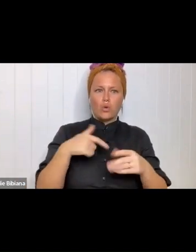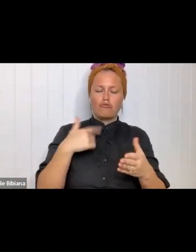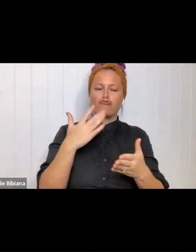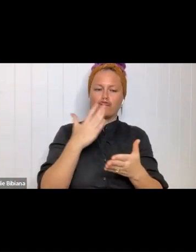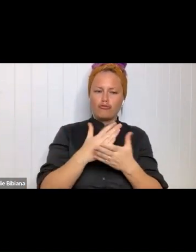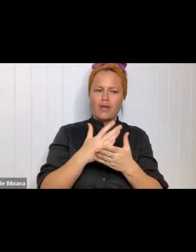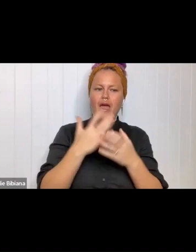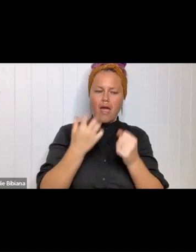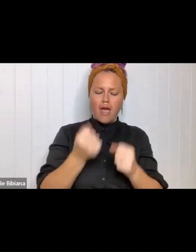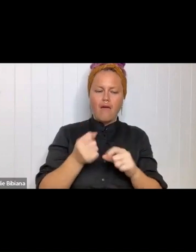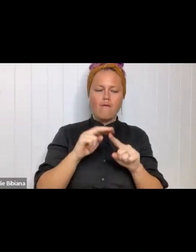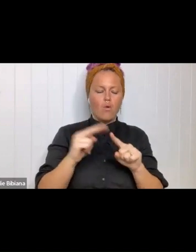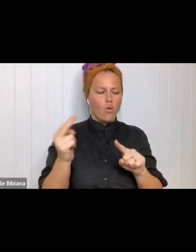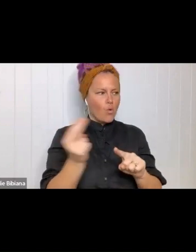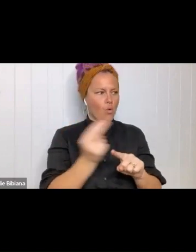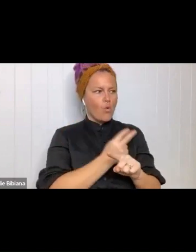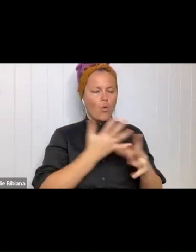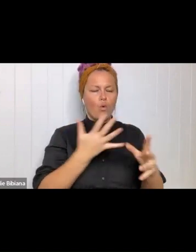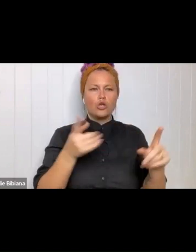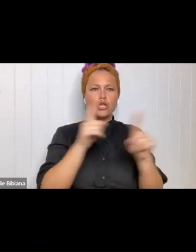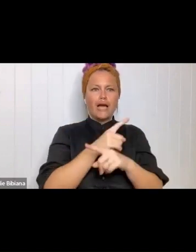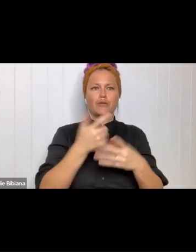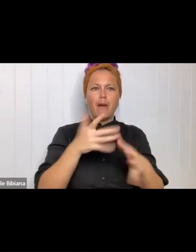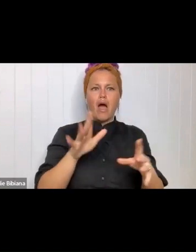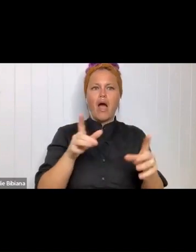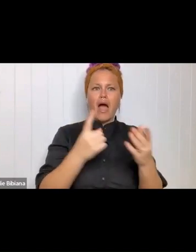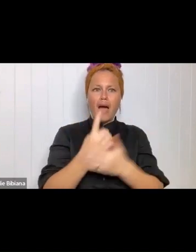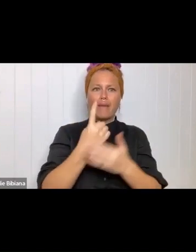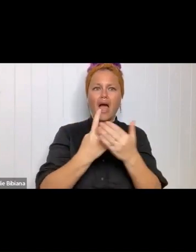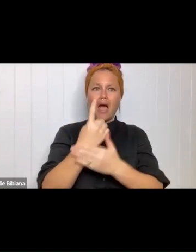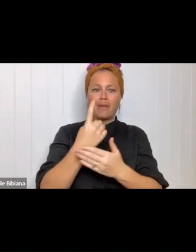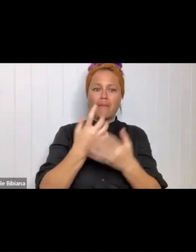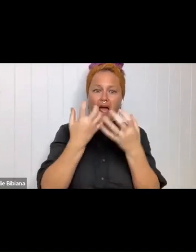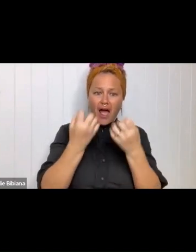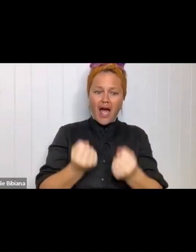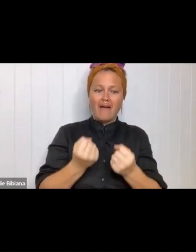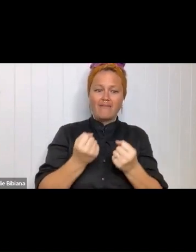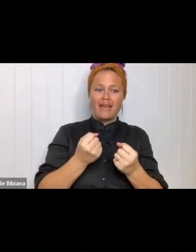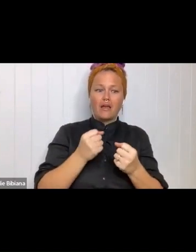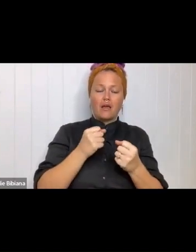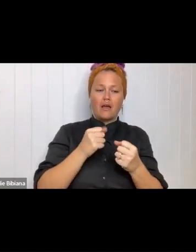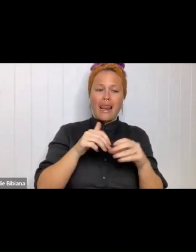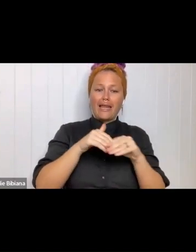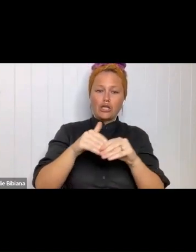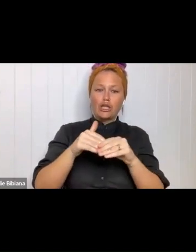change has happened by having disability leadership. And what